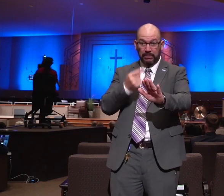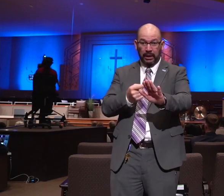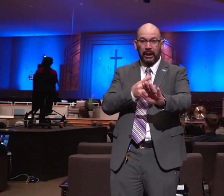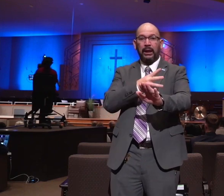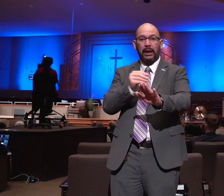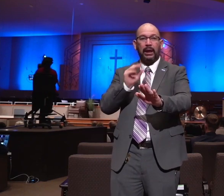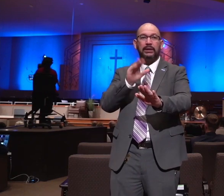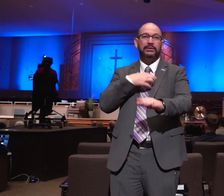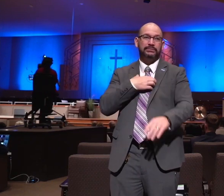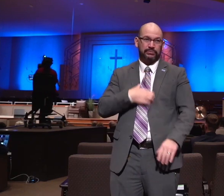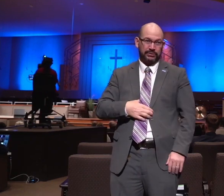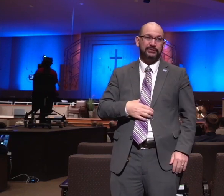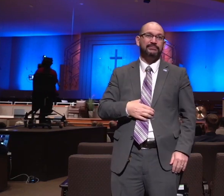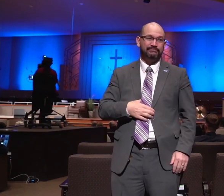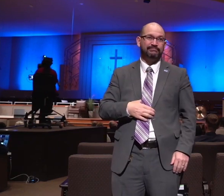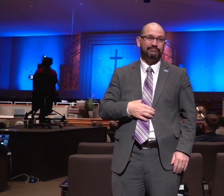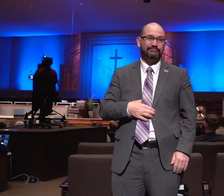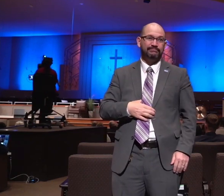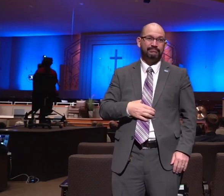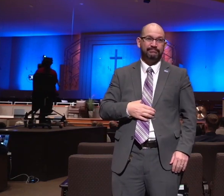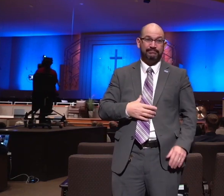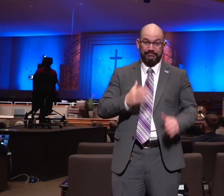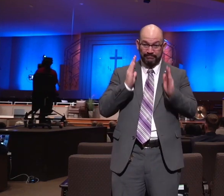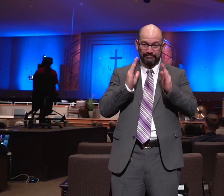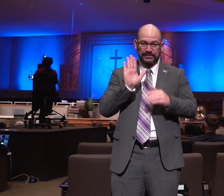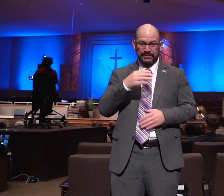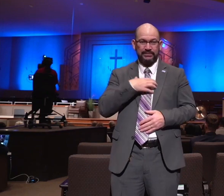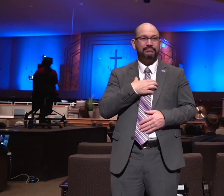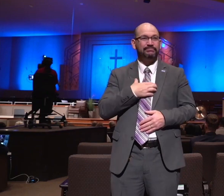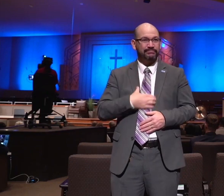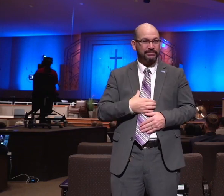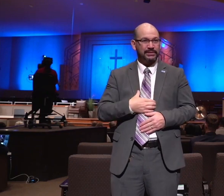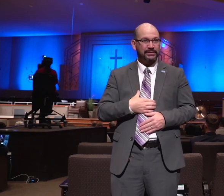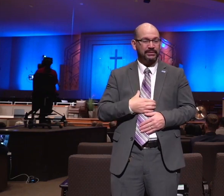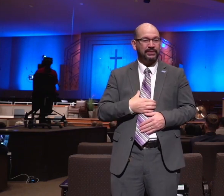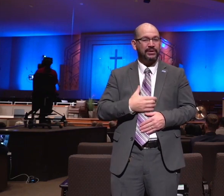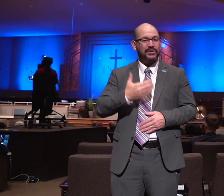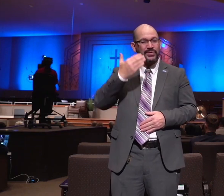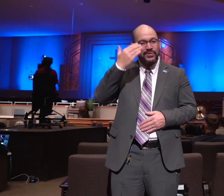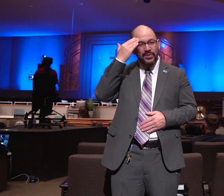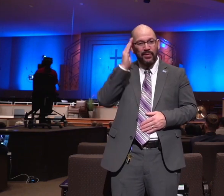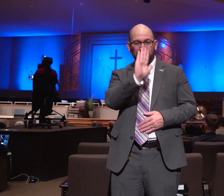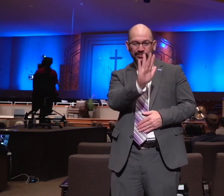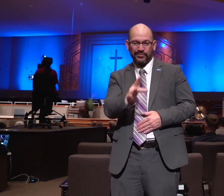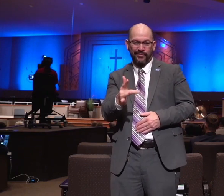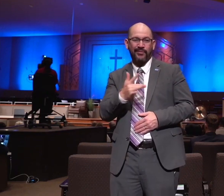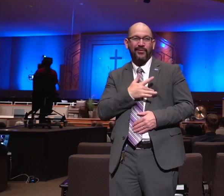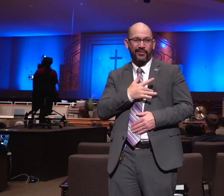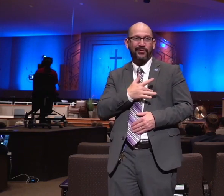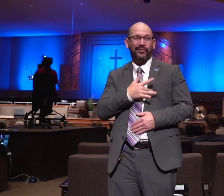a good follower pays attention to the